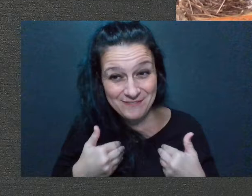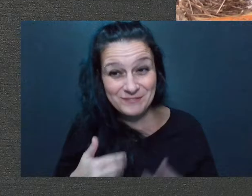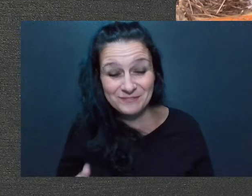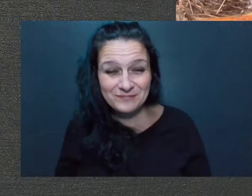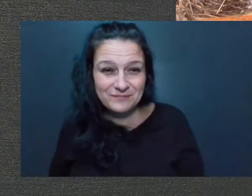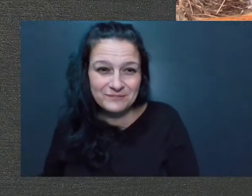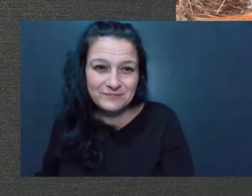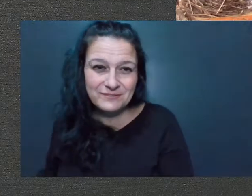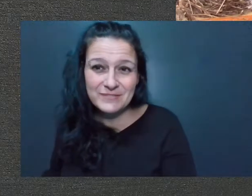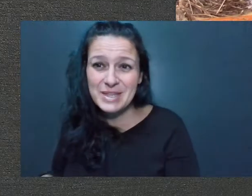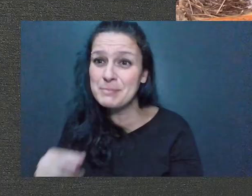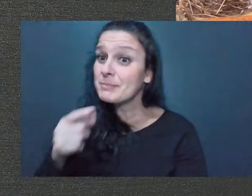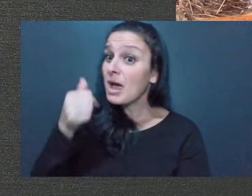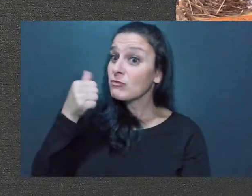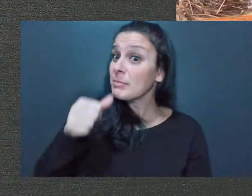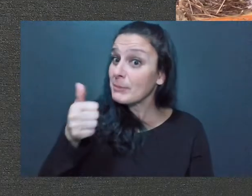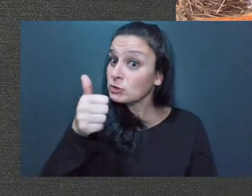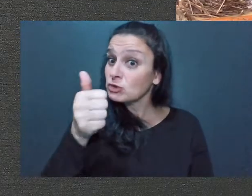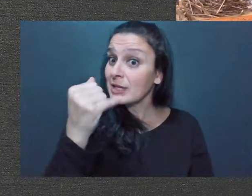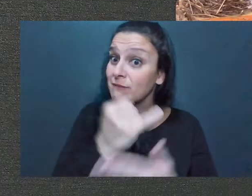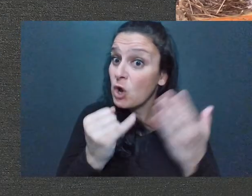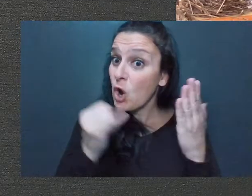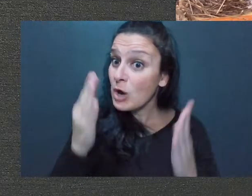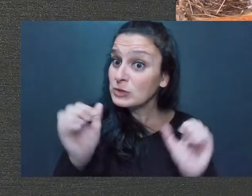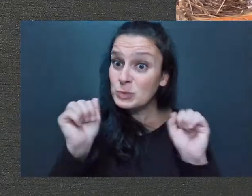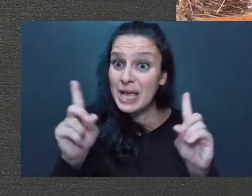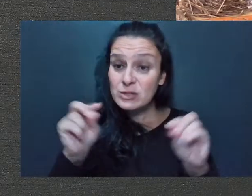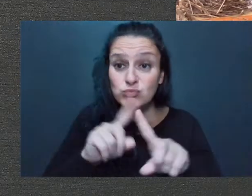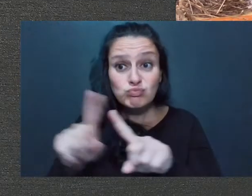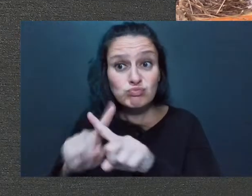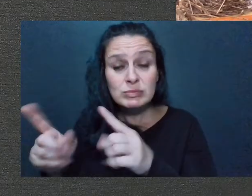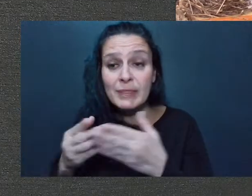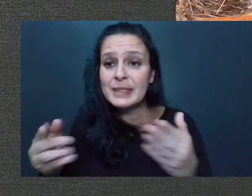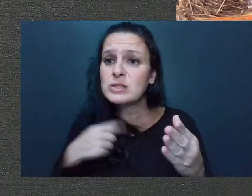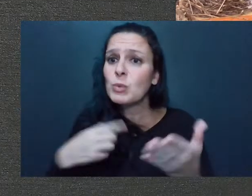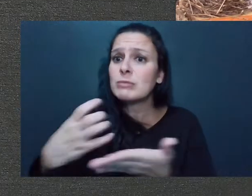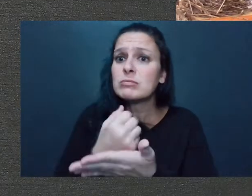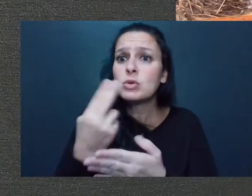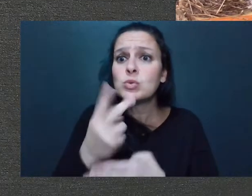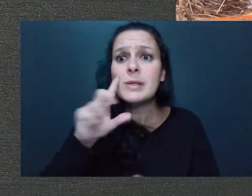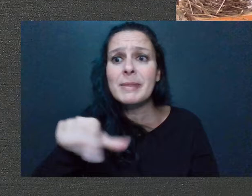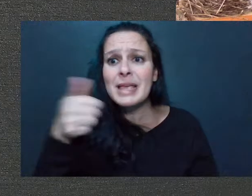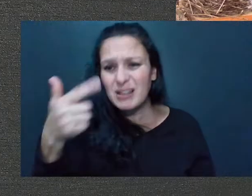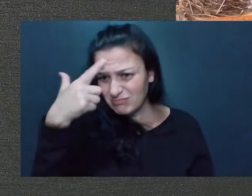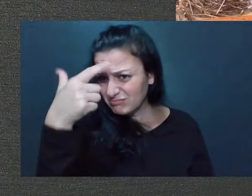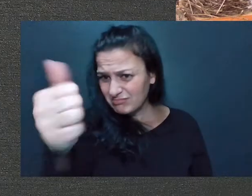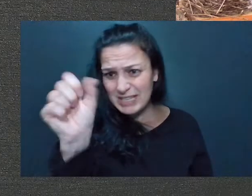But you know what? When you're an artist, you can do whatever you want. So if you have other things you want to use, you go right ahead.